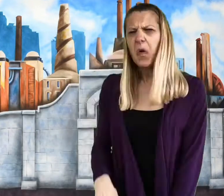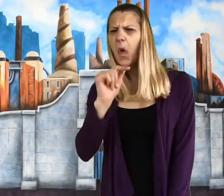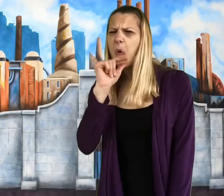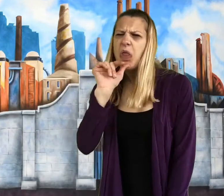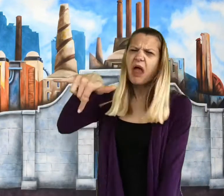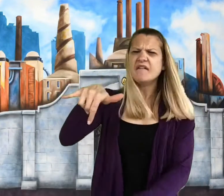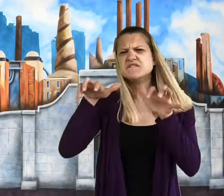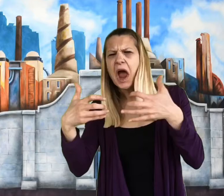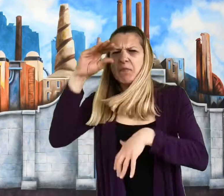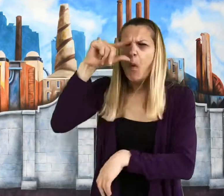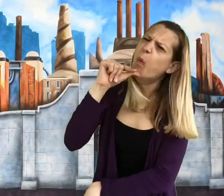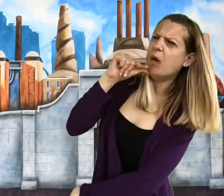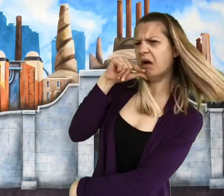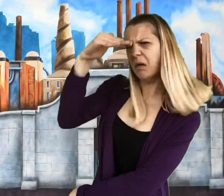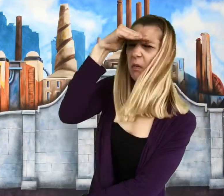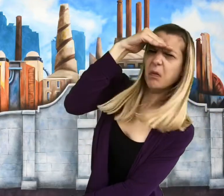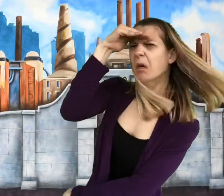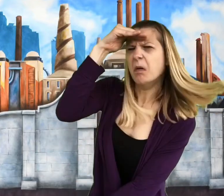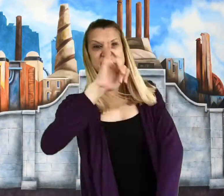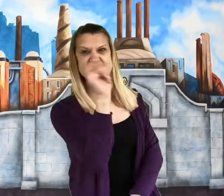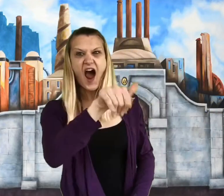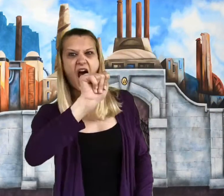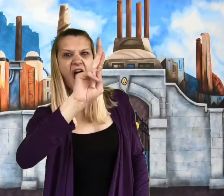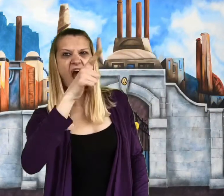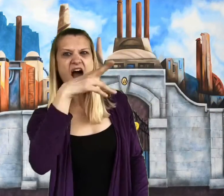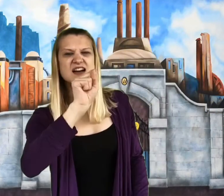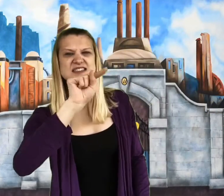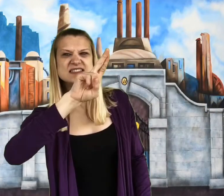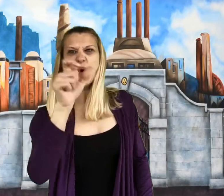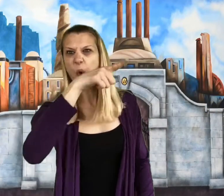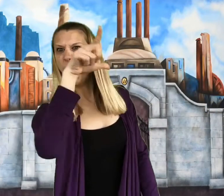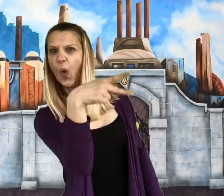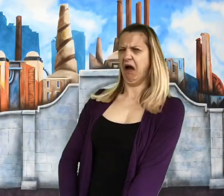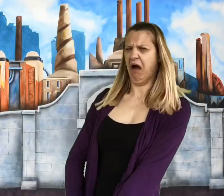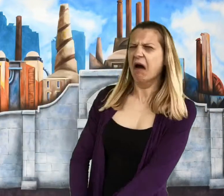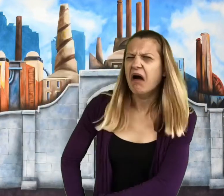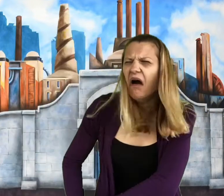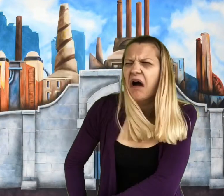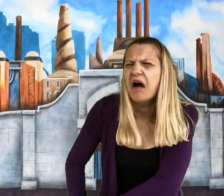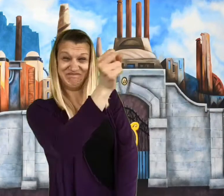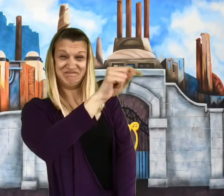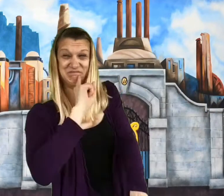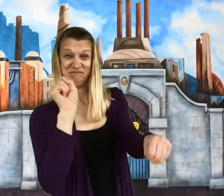"Who’s the big fat boy?" "That’s Augustus Gloop!" "Huh?!" "So it is!"